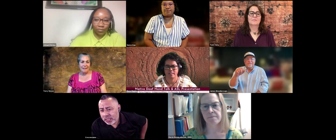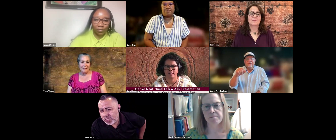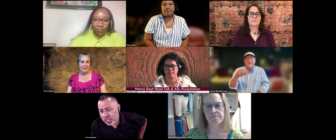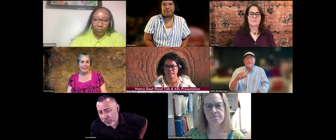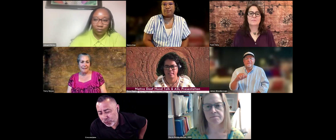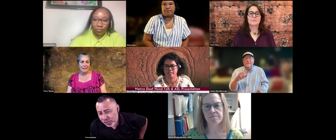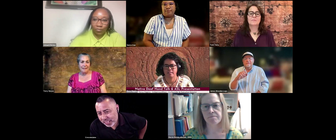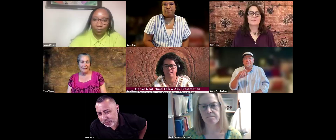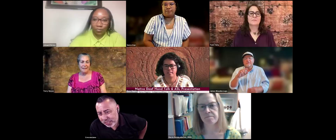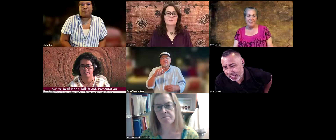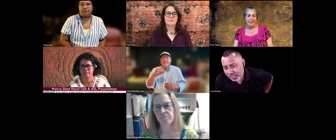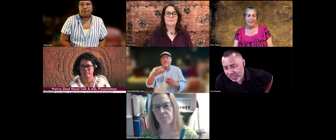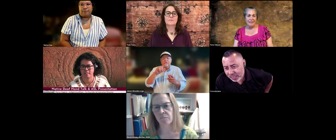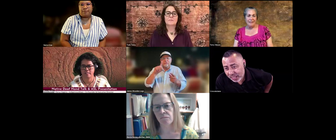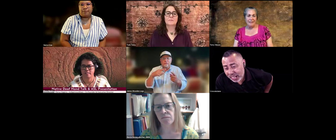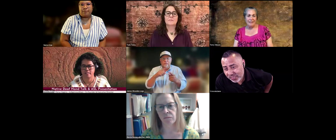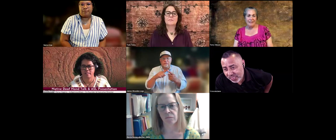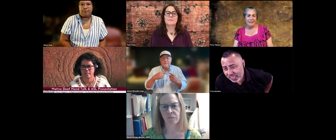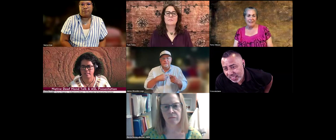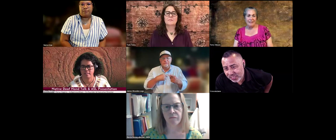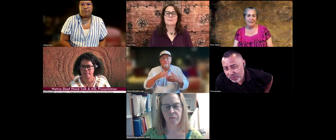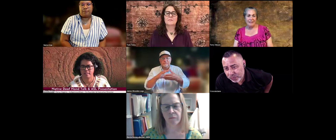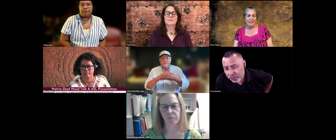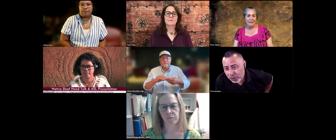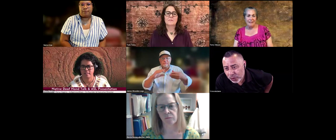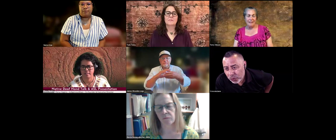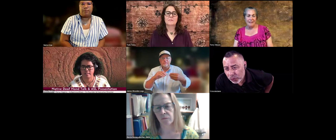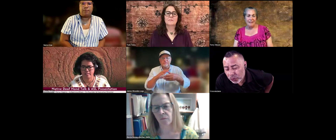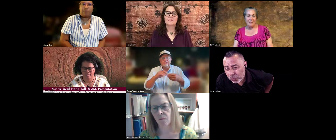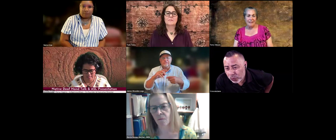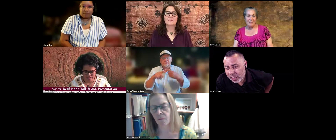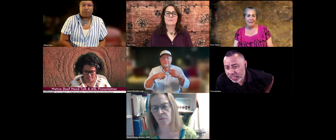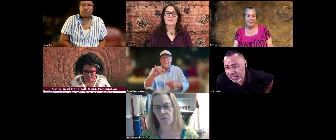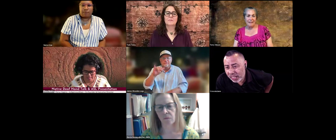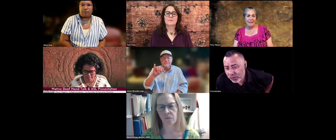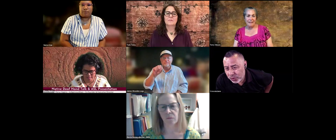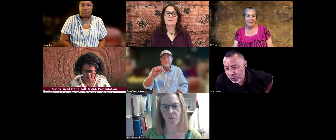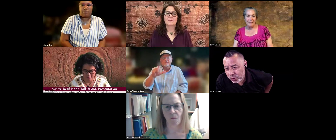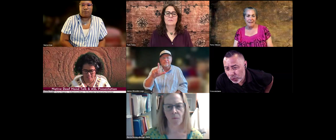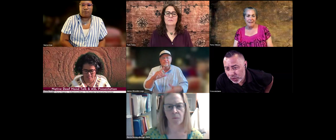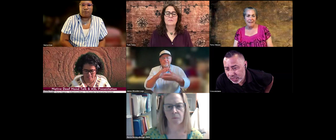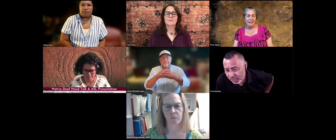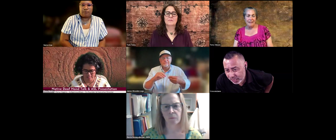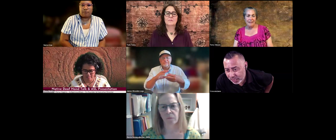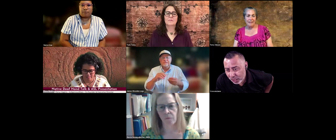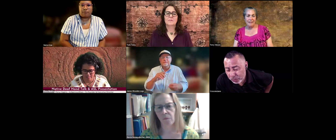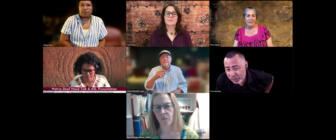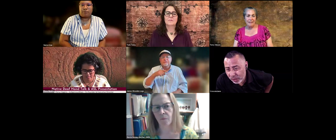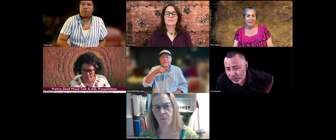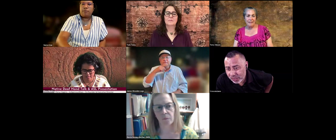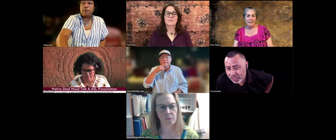This is James Winnley speaking. I'd have to say yes. When I also do the storytelling.